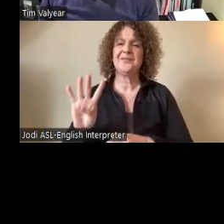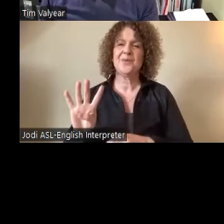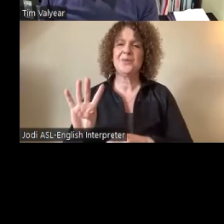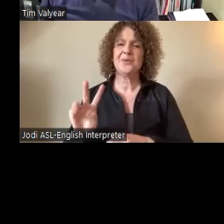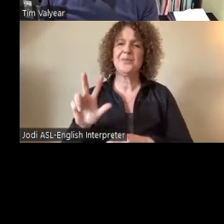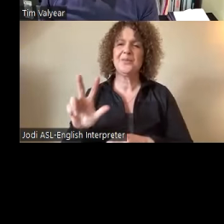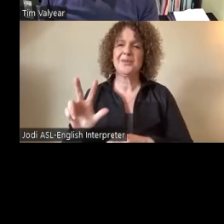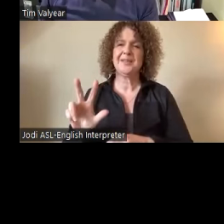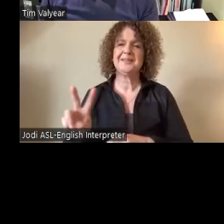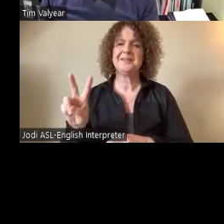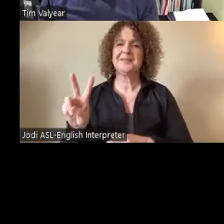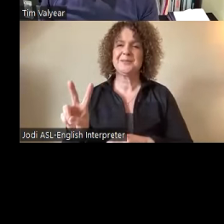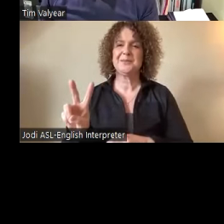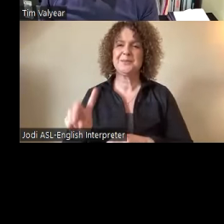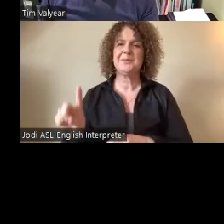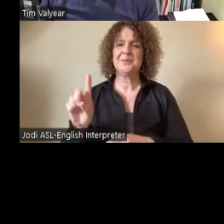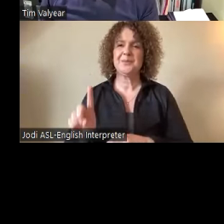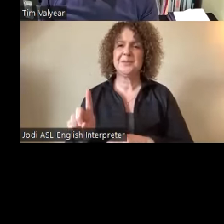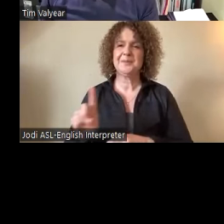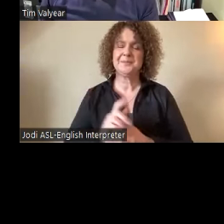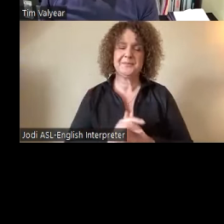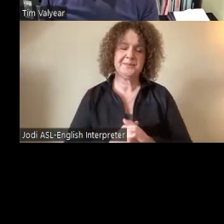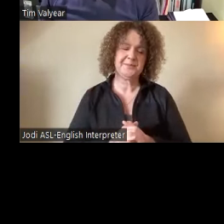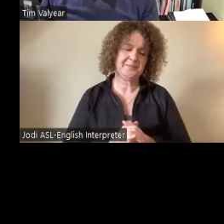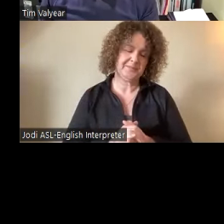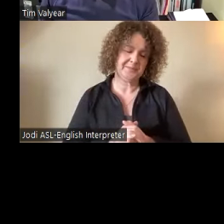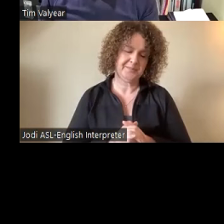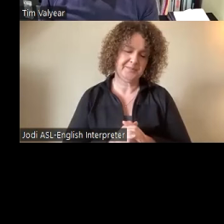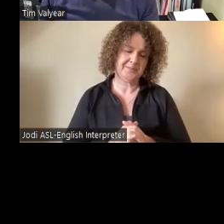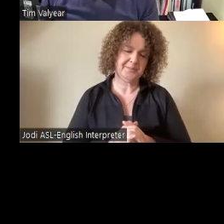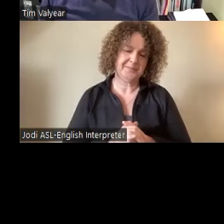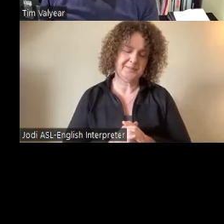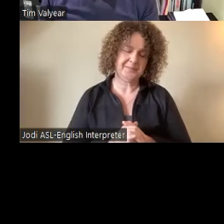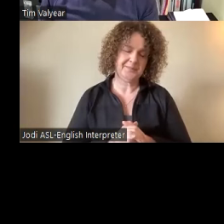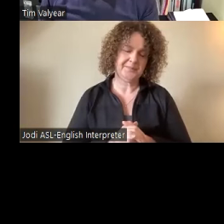Being mindful of time, Jodi has to leave. Less than three minutes » SPEAKER: Okay. I will end